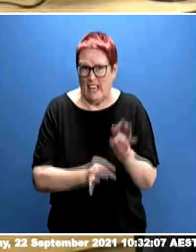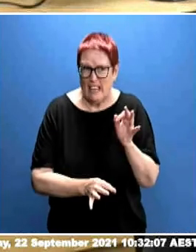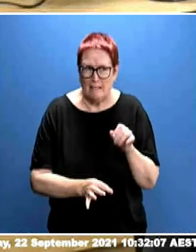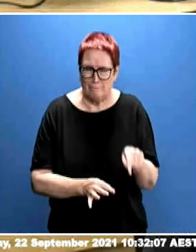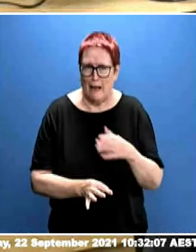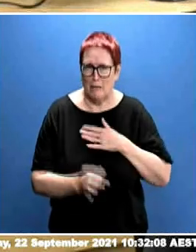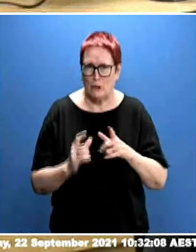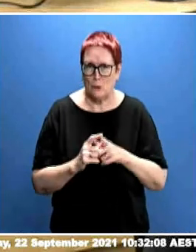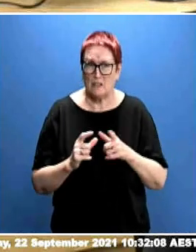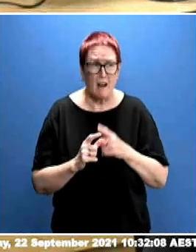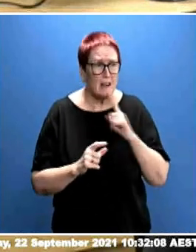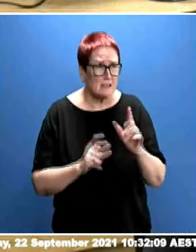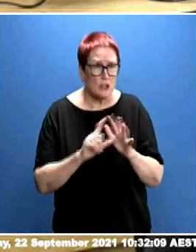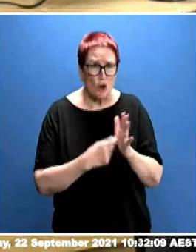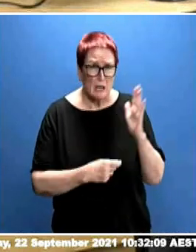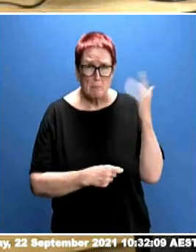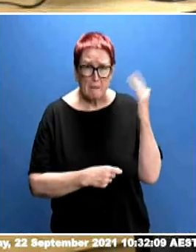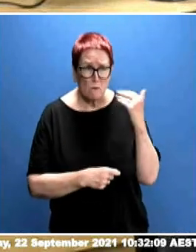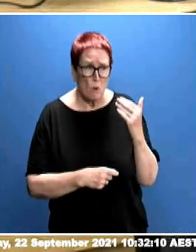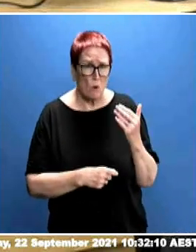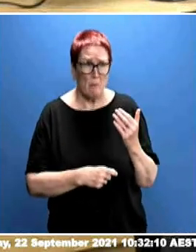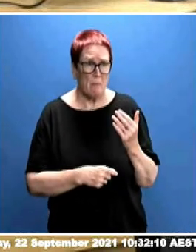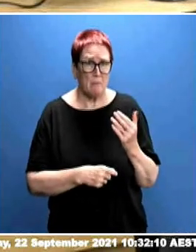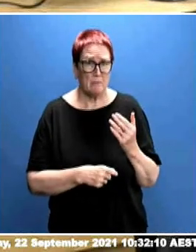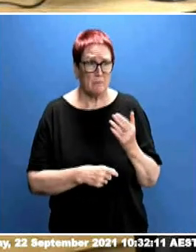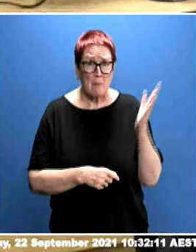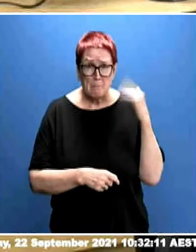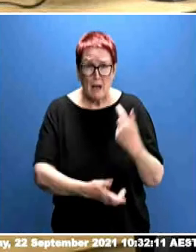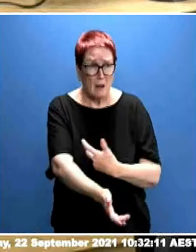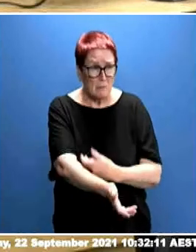to doctors before, but never had --- like, she'd had blood tests and stuff